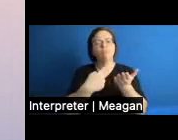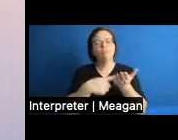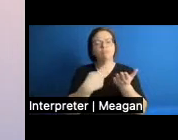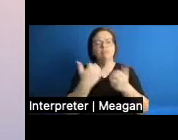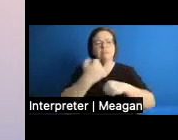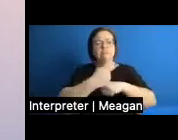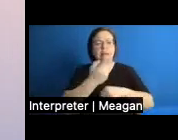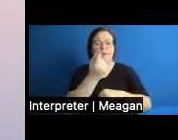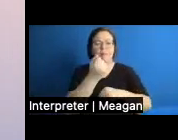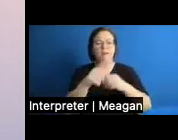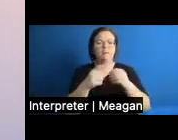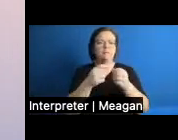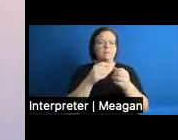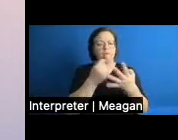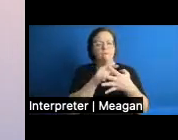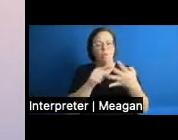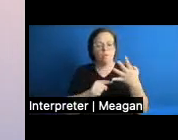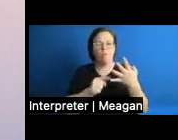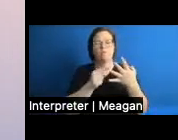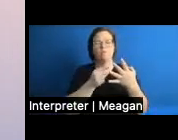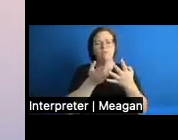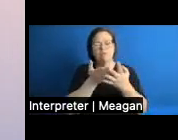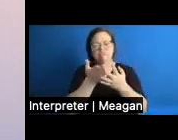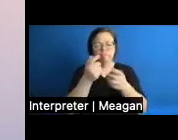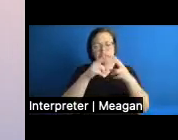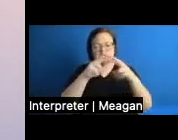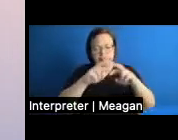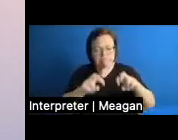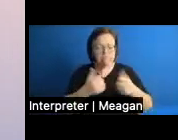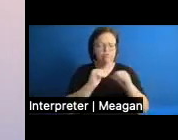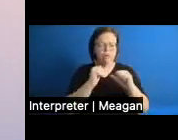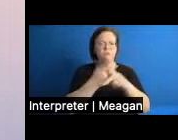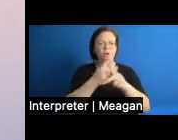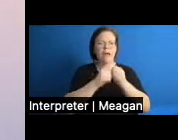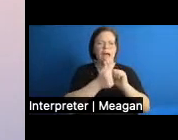working through those four elements and how to keep them in mind when we're writing,